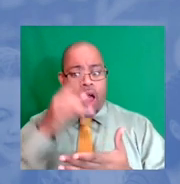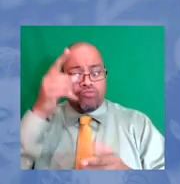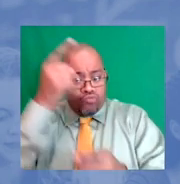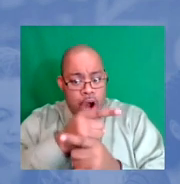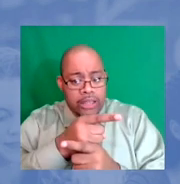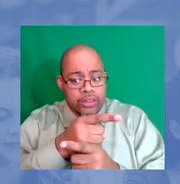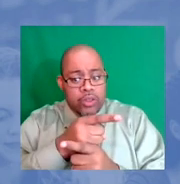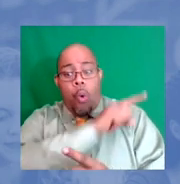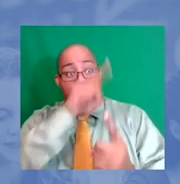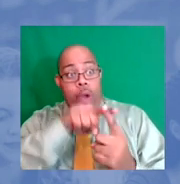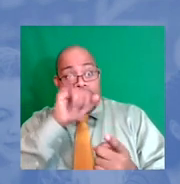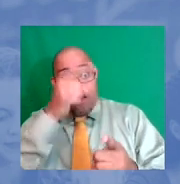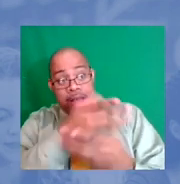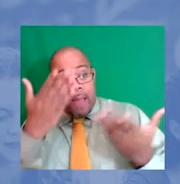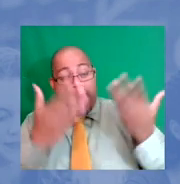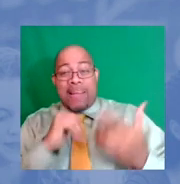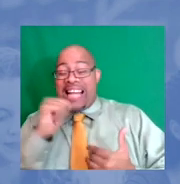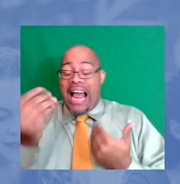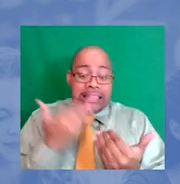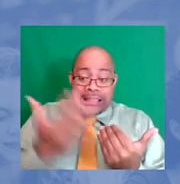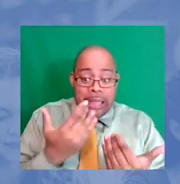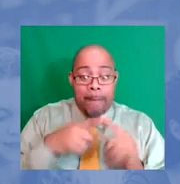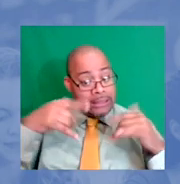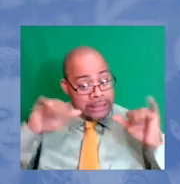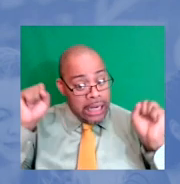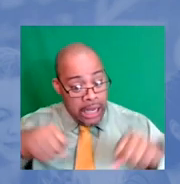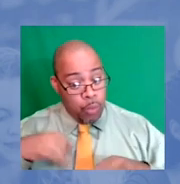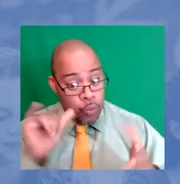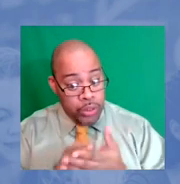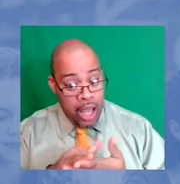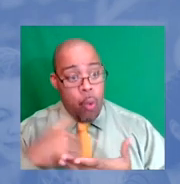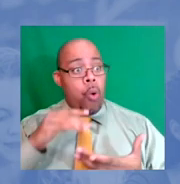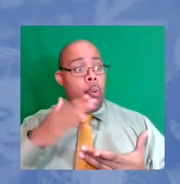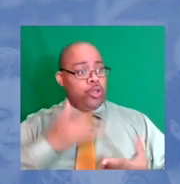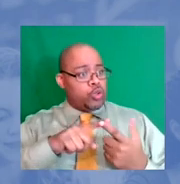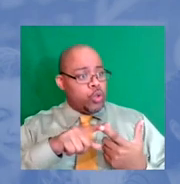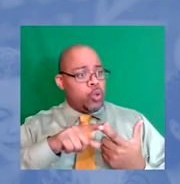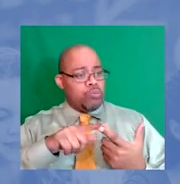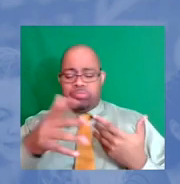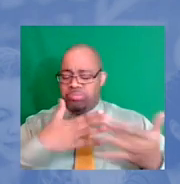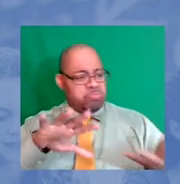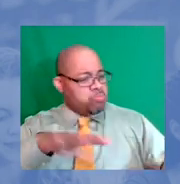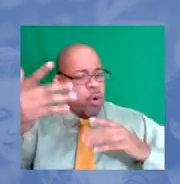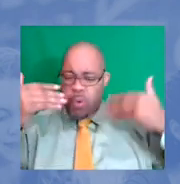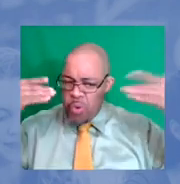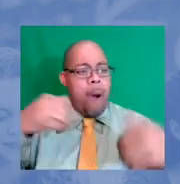BE INCONVENIENT ARE WE WILLING TO UPSET THE APPLE CART BY CREATING SYSTEMS OF MULTI TIER